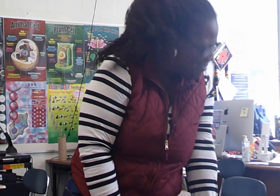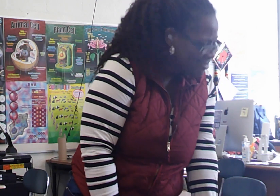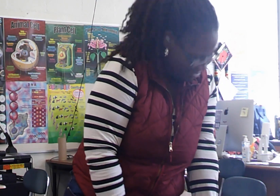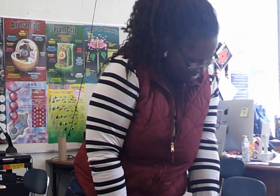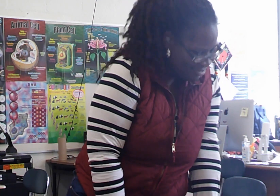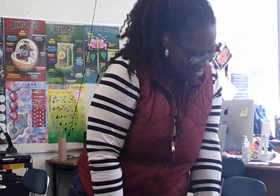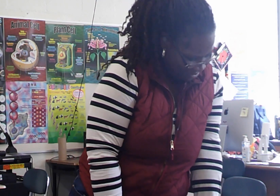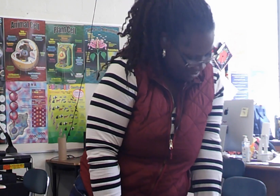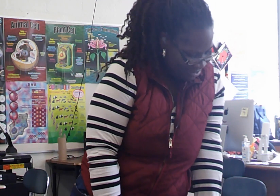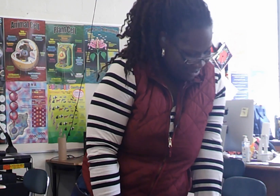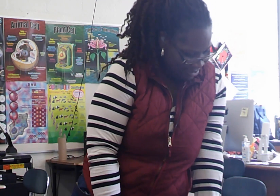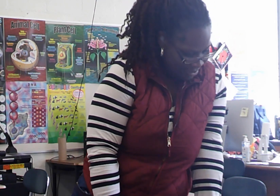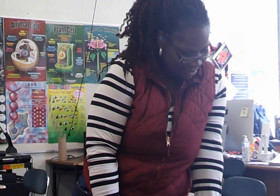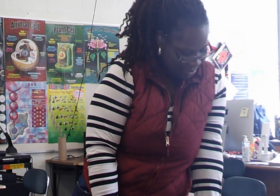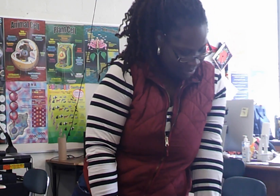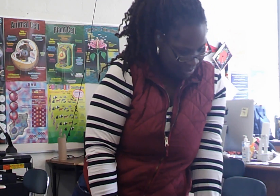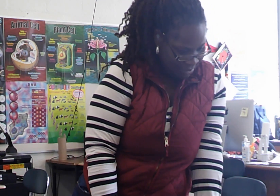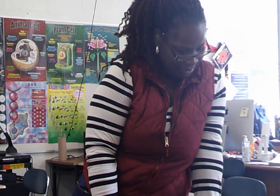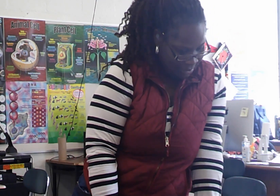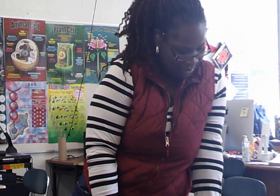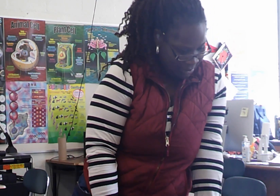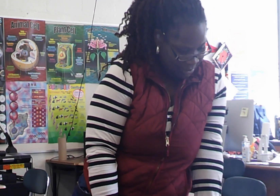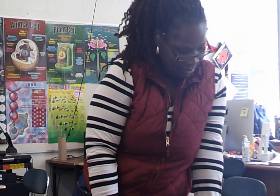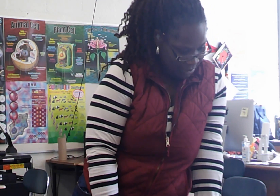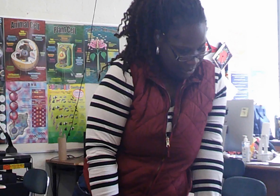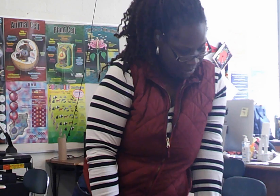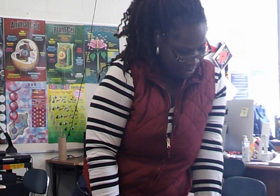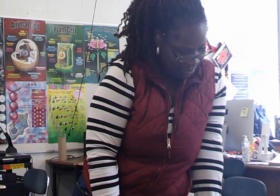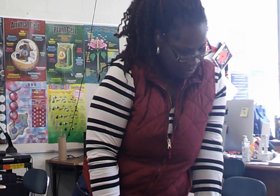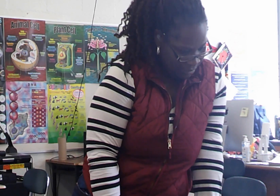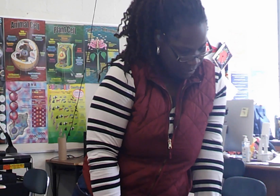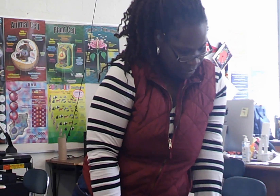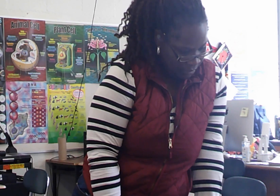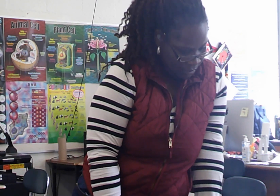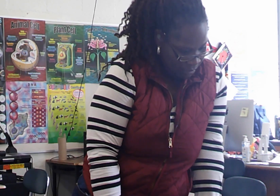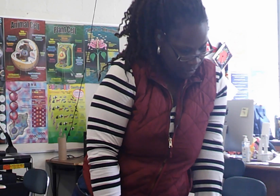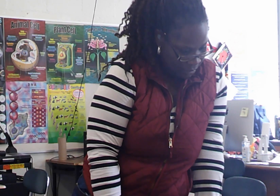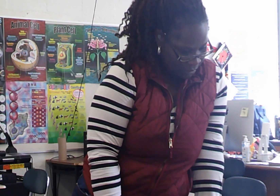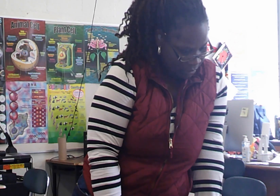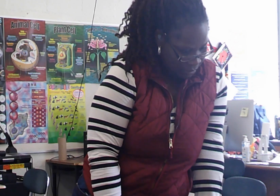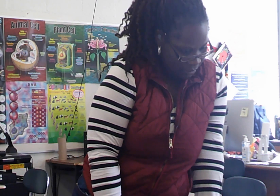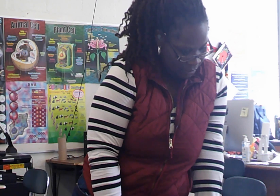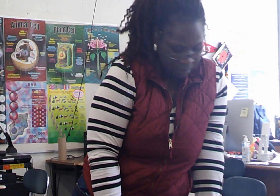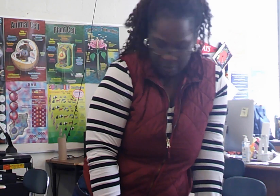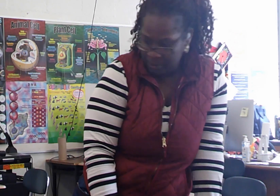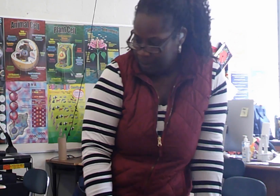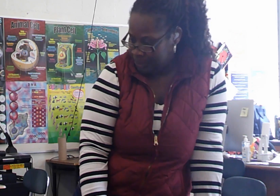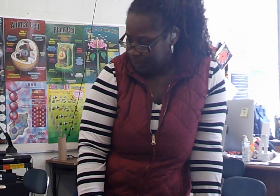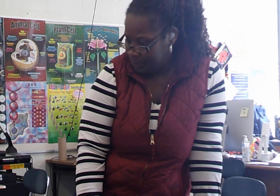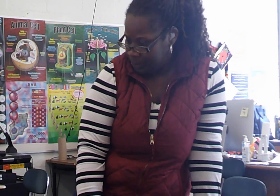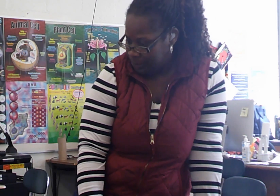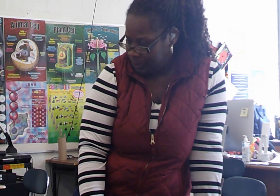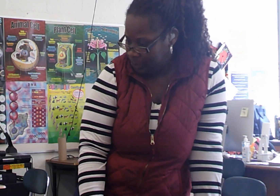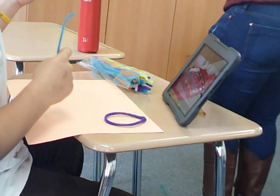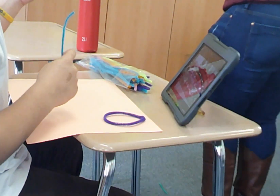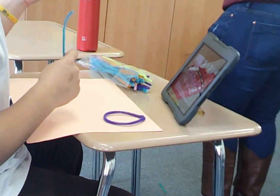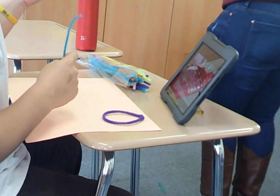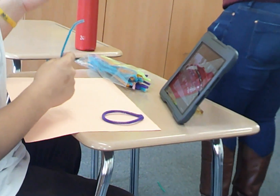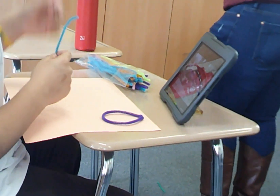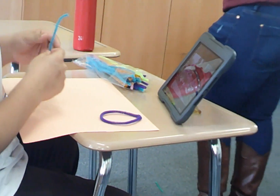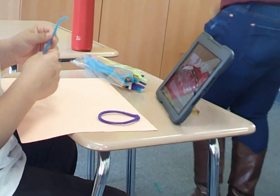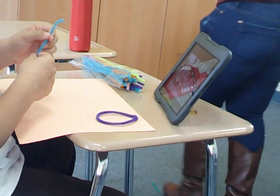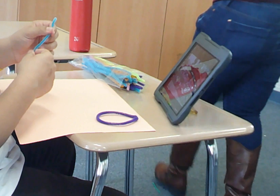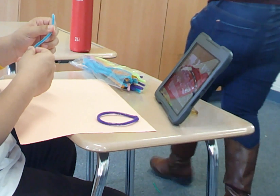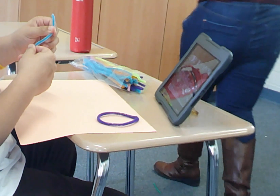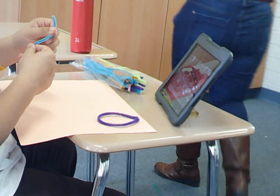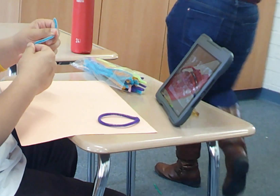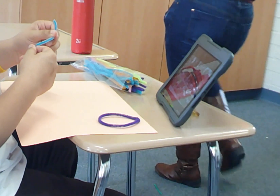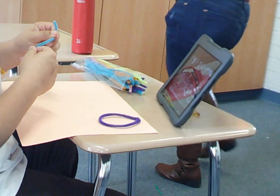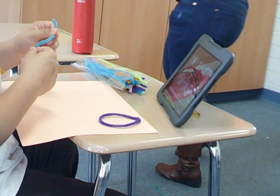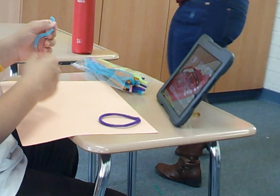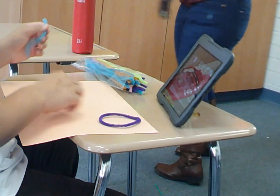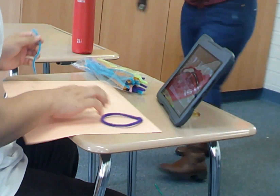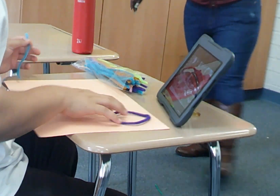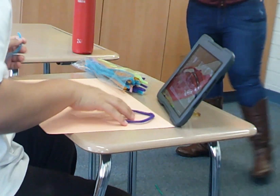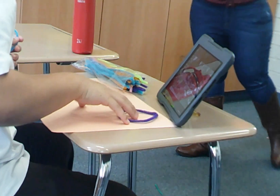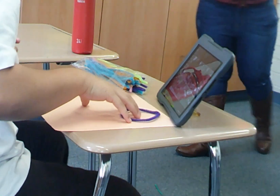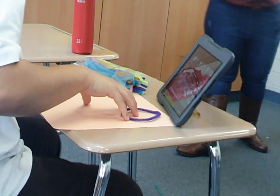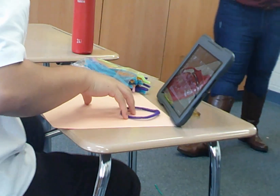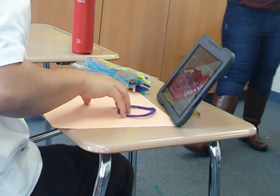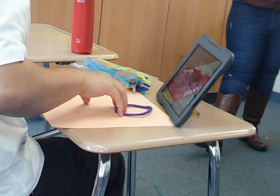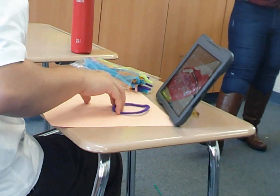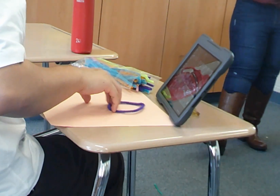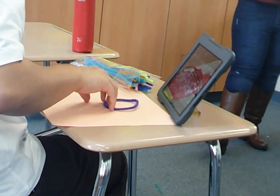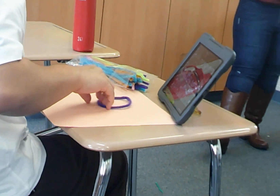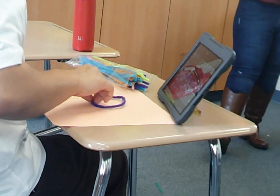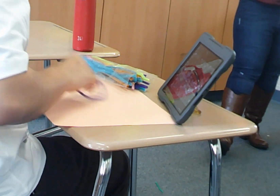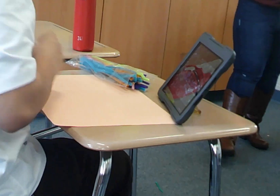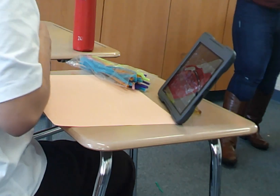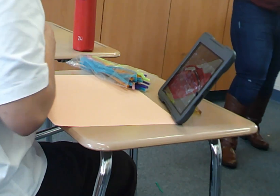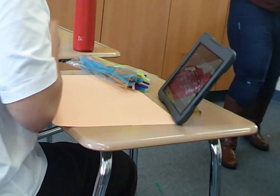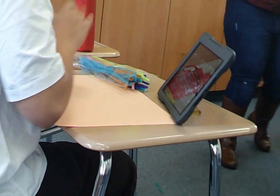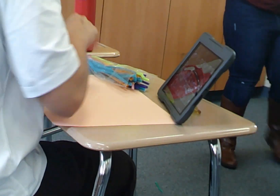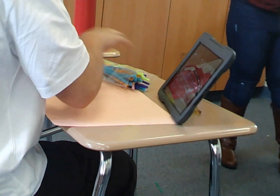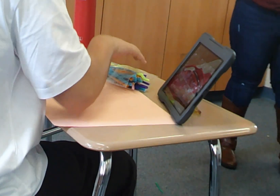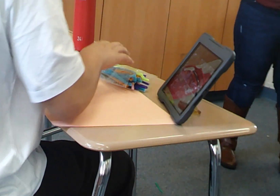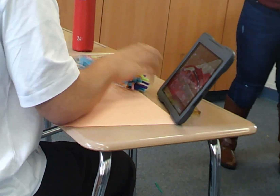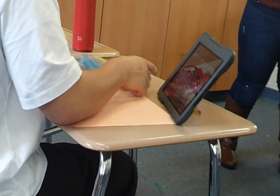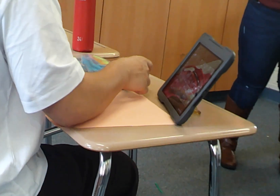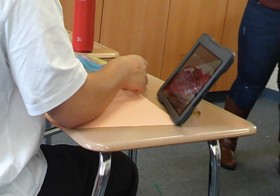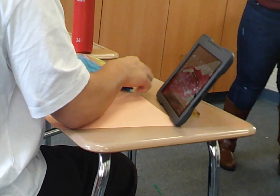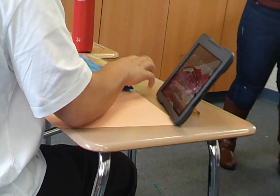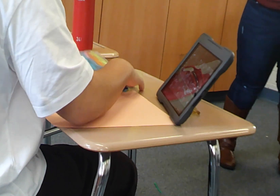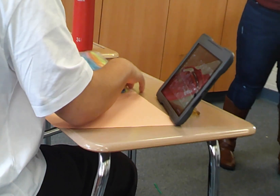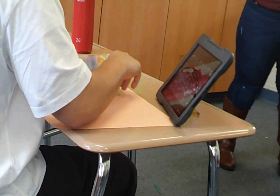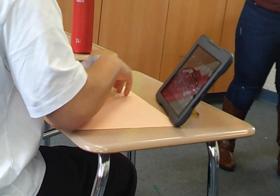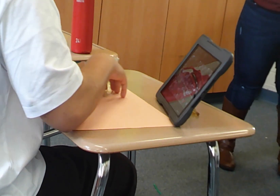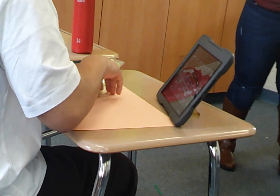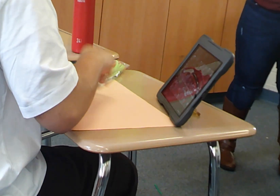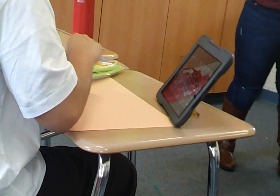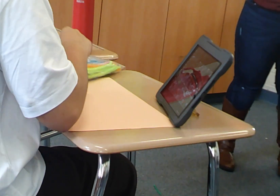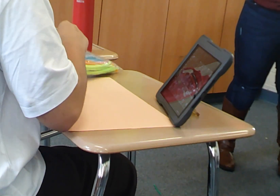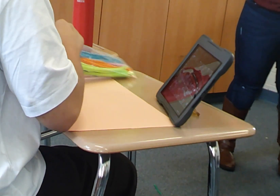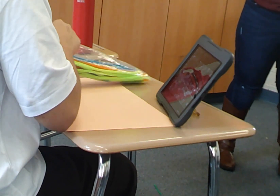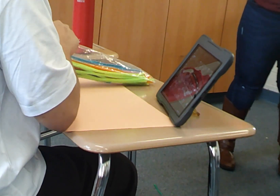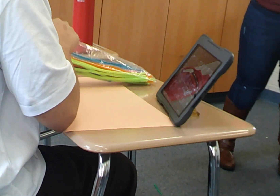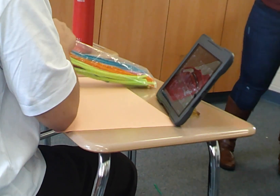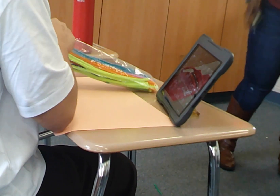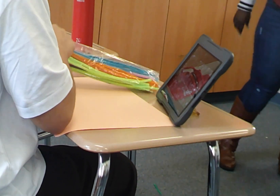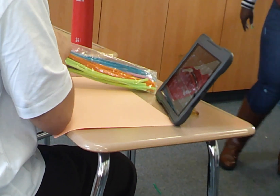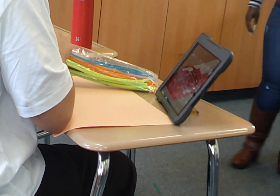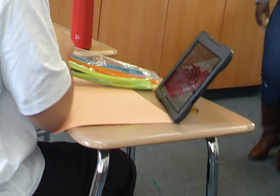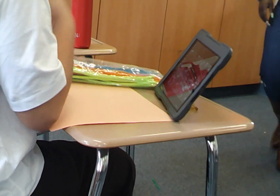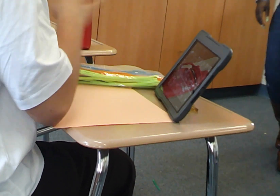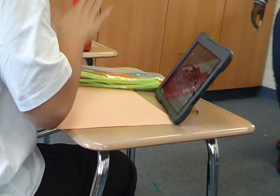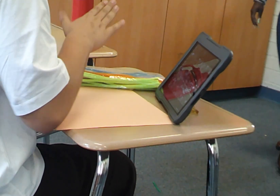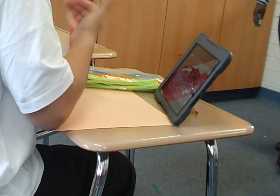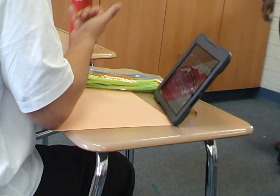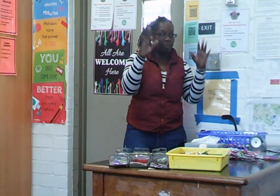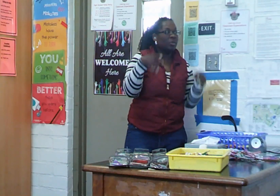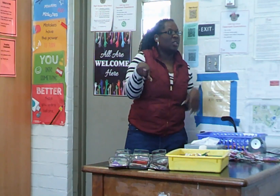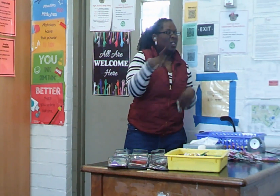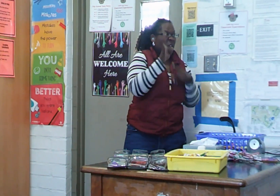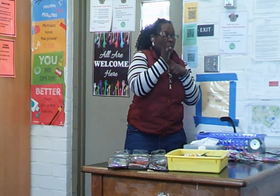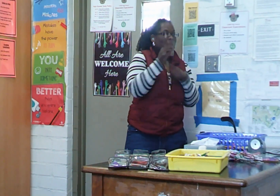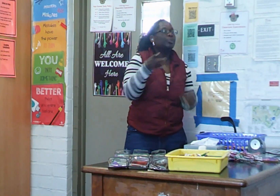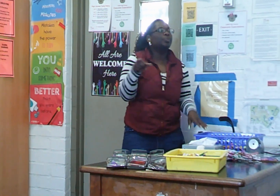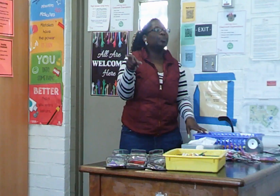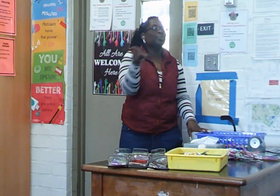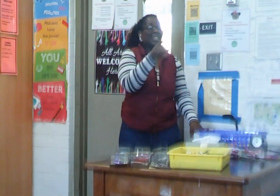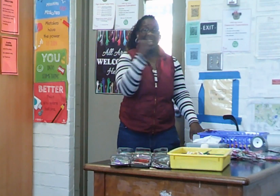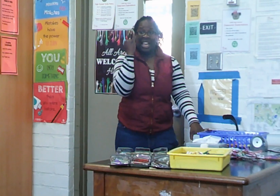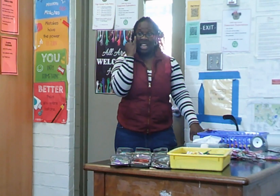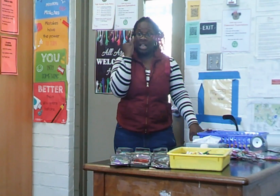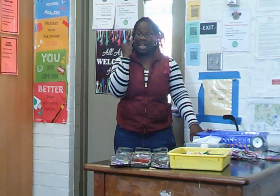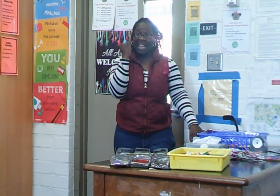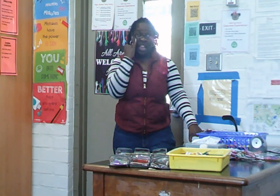Yes, we have 4 minutes.